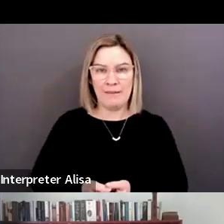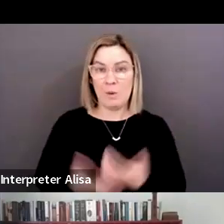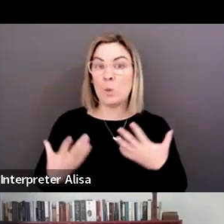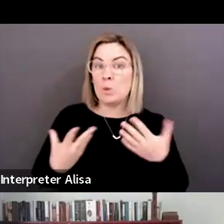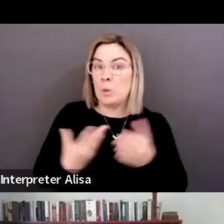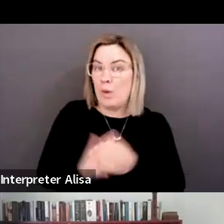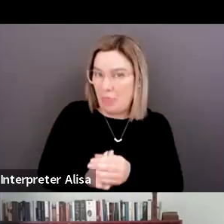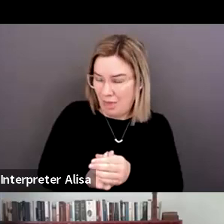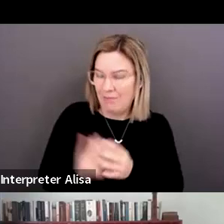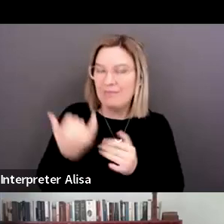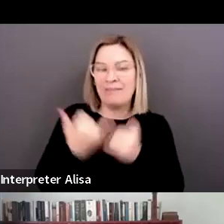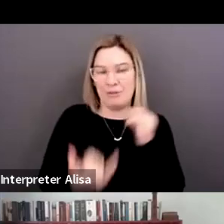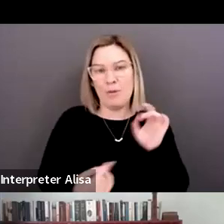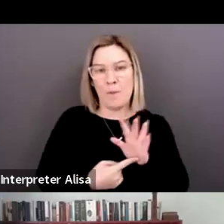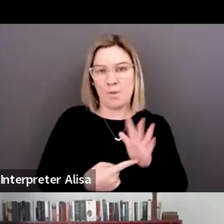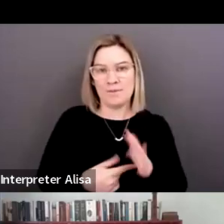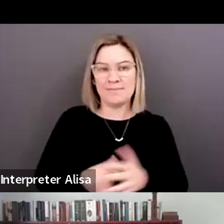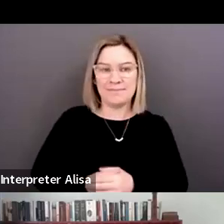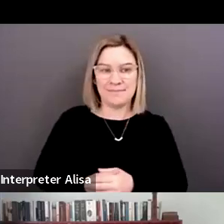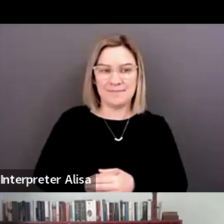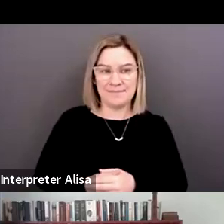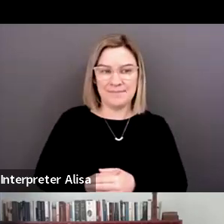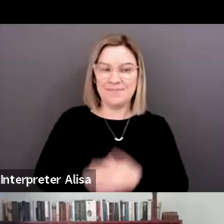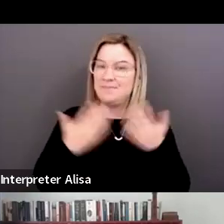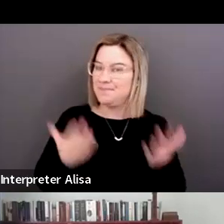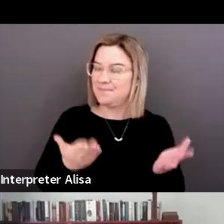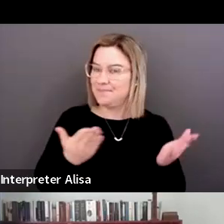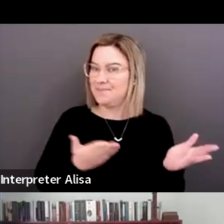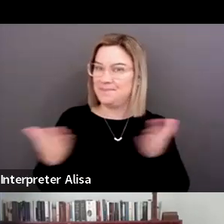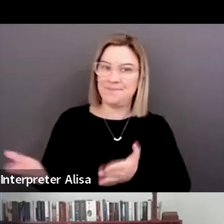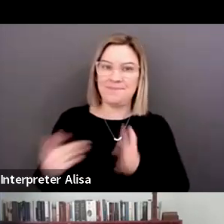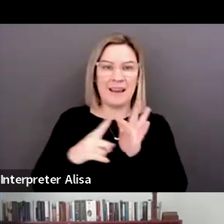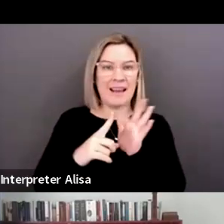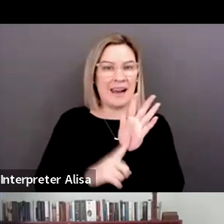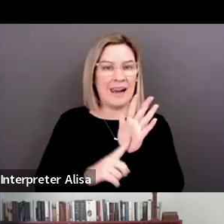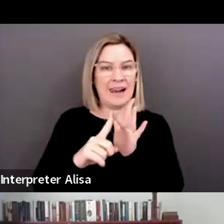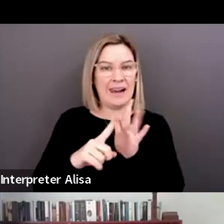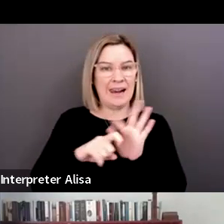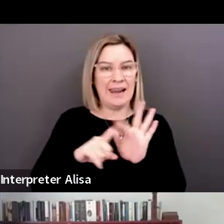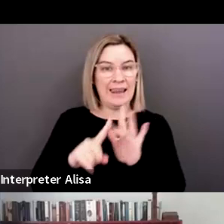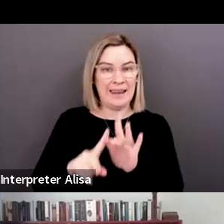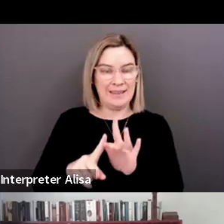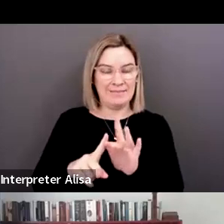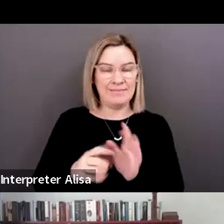know, again, going back to that point of doing that together I think, and